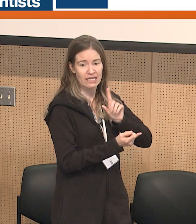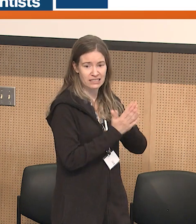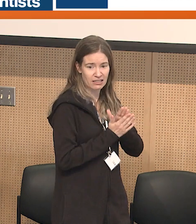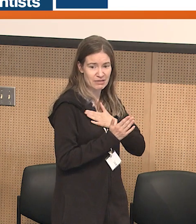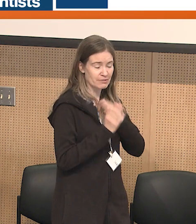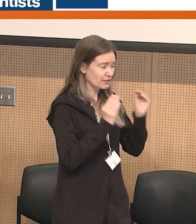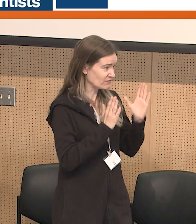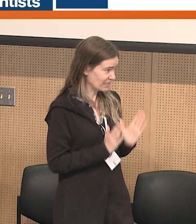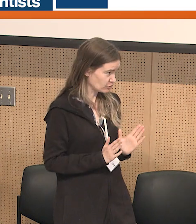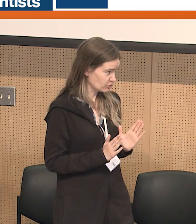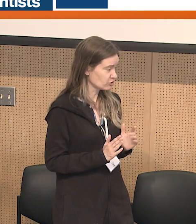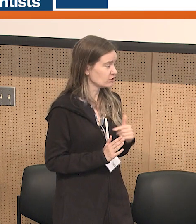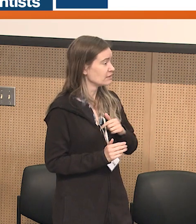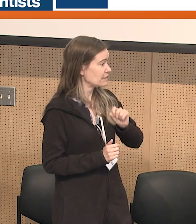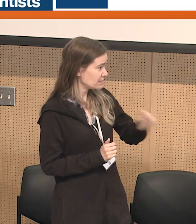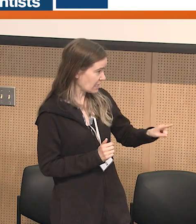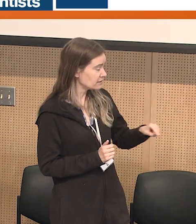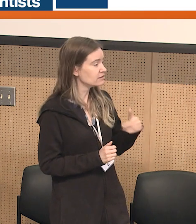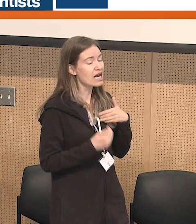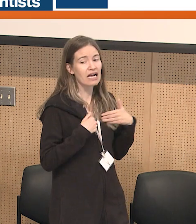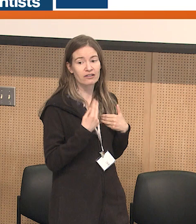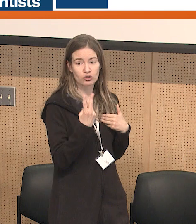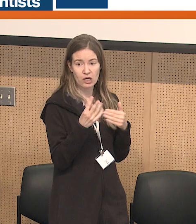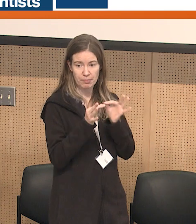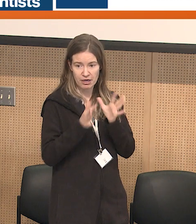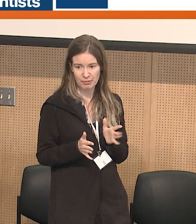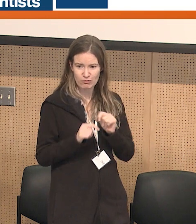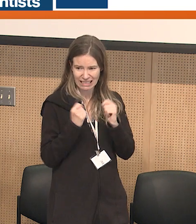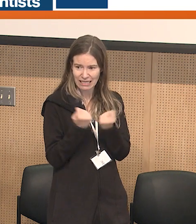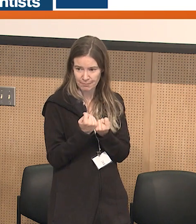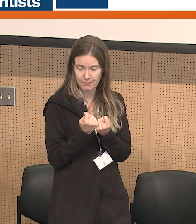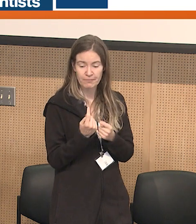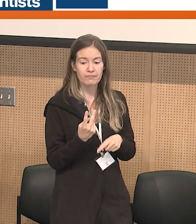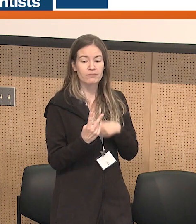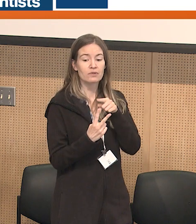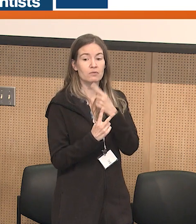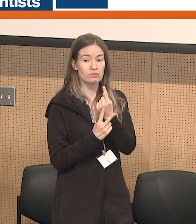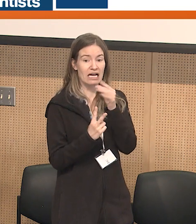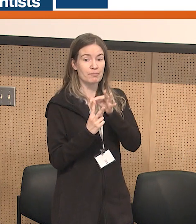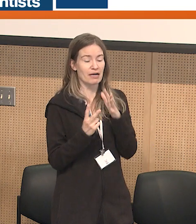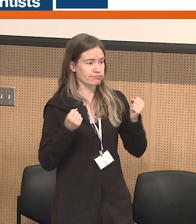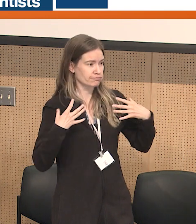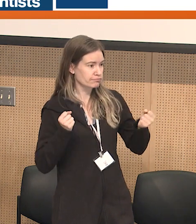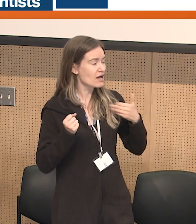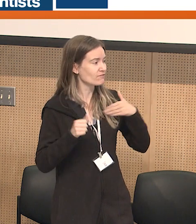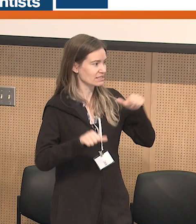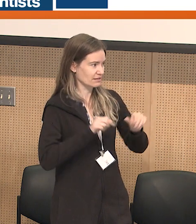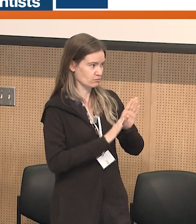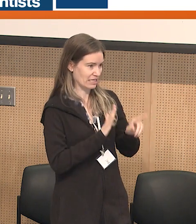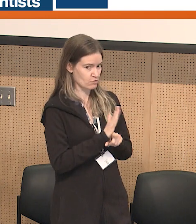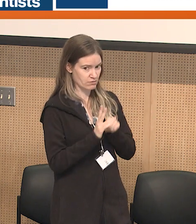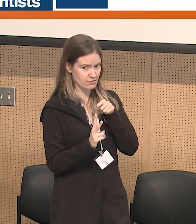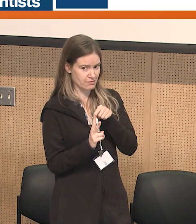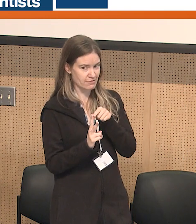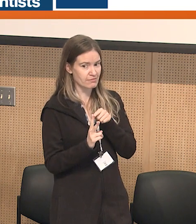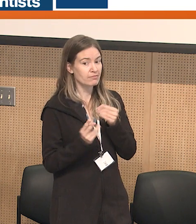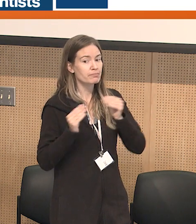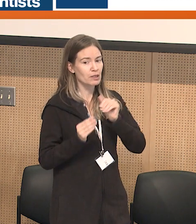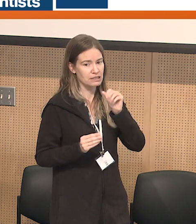So, they didn't have a clear understanding, either. Then I had to ask the professor. And then I needed to ask someone who could sign it to me